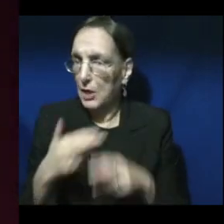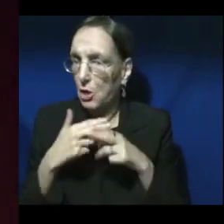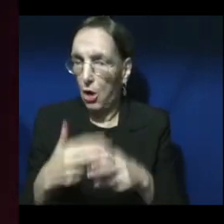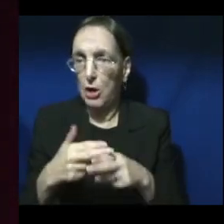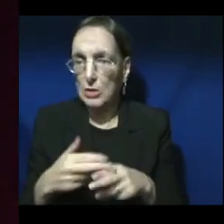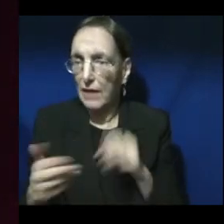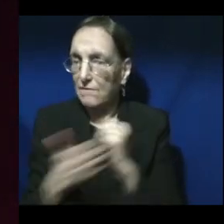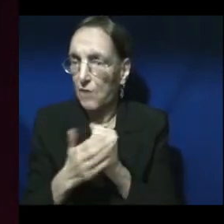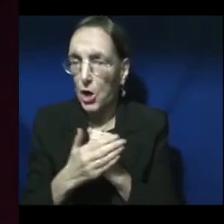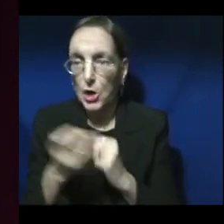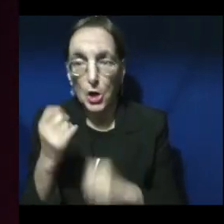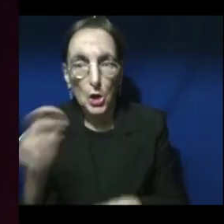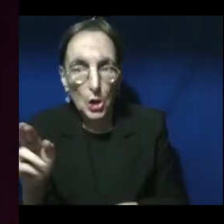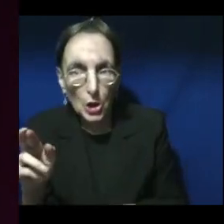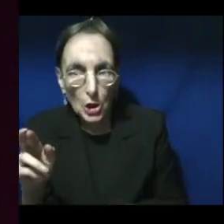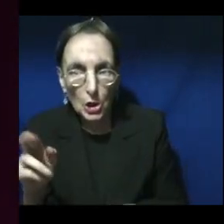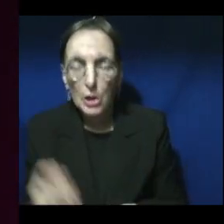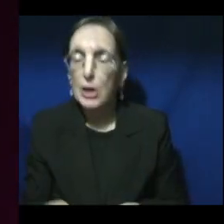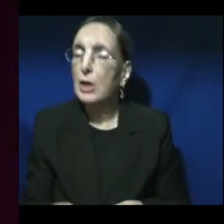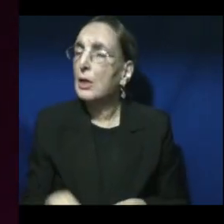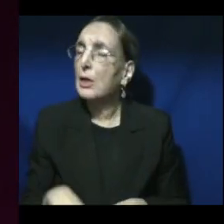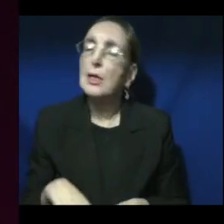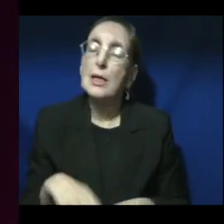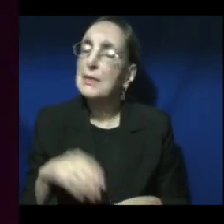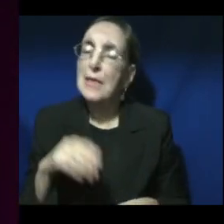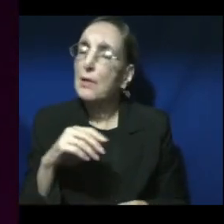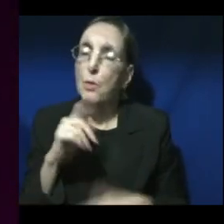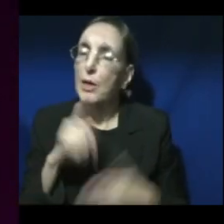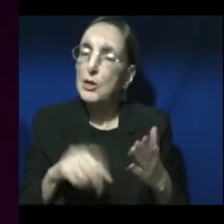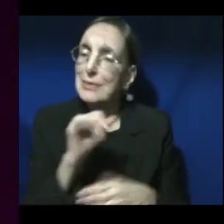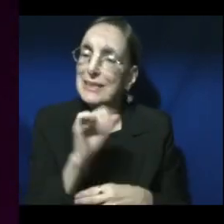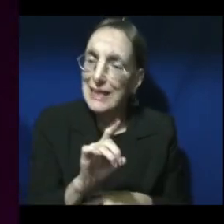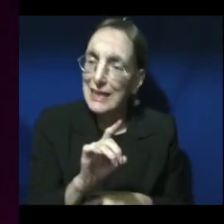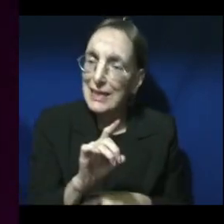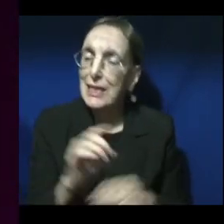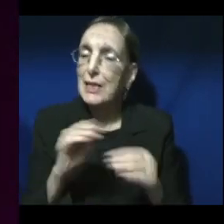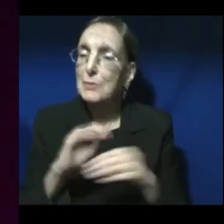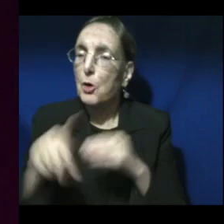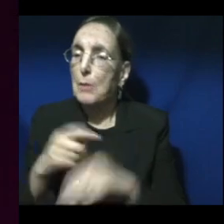it’s not just something you did. It’s something about who you are, right? People really want to